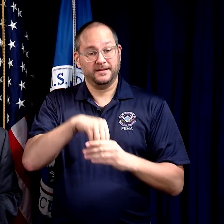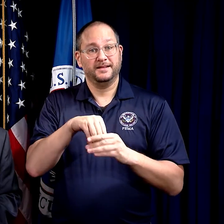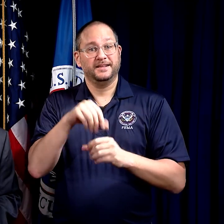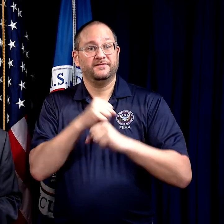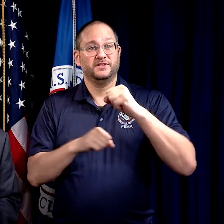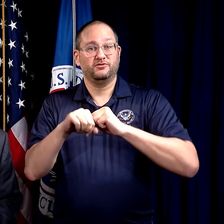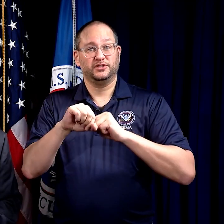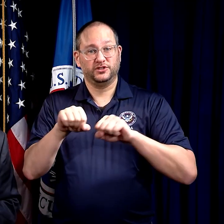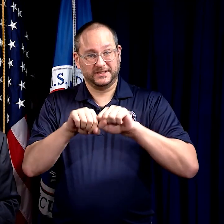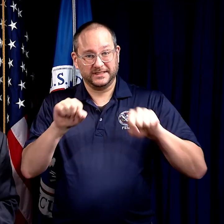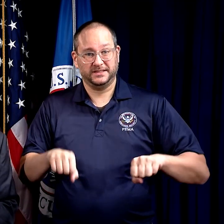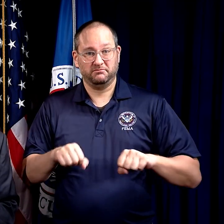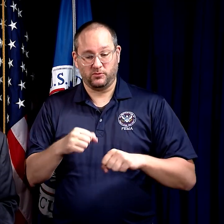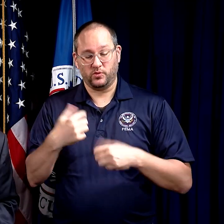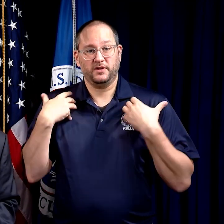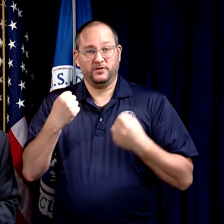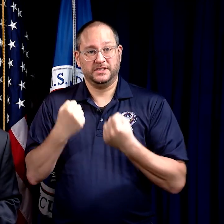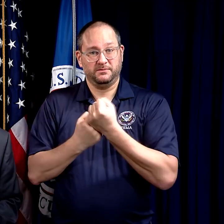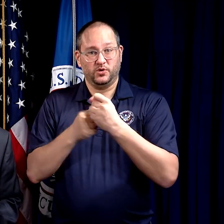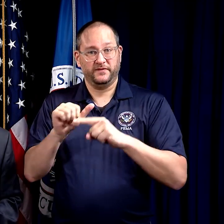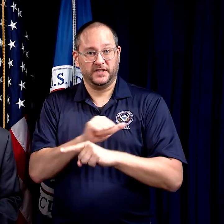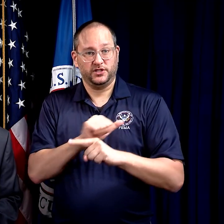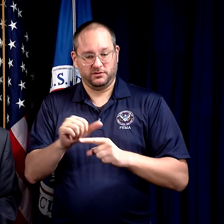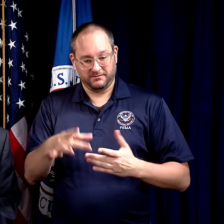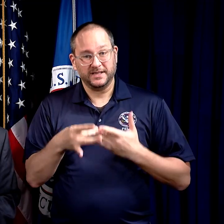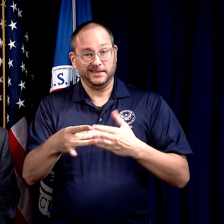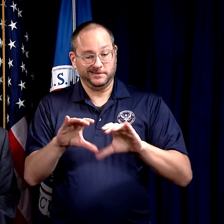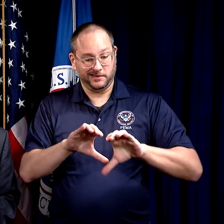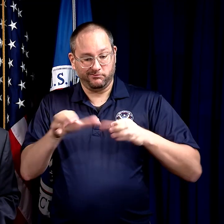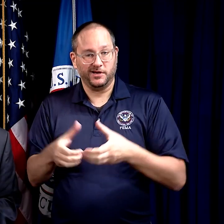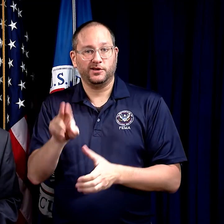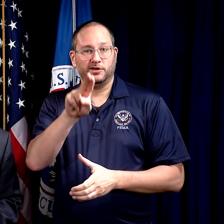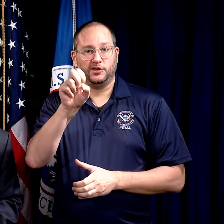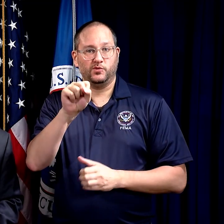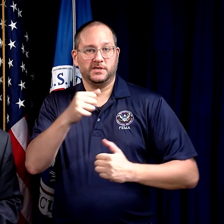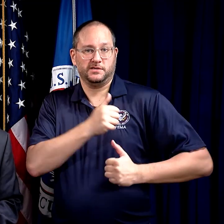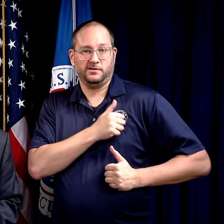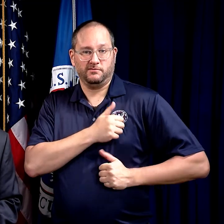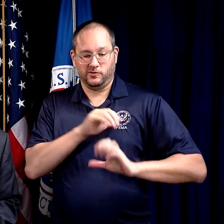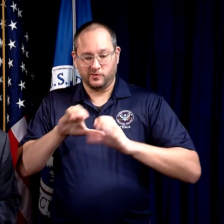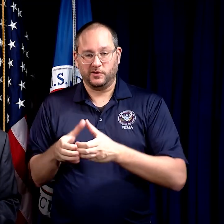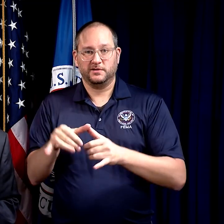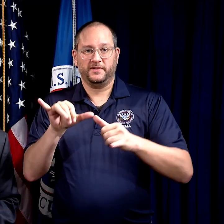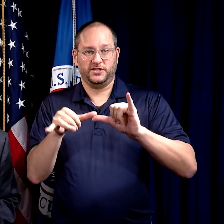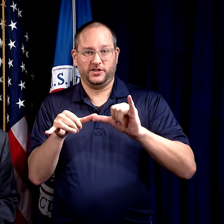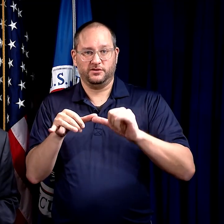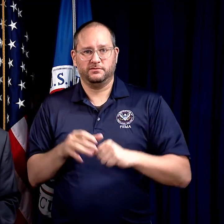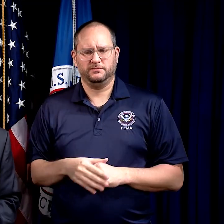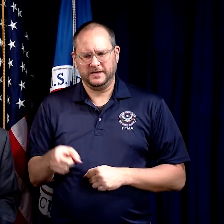The Infrastructure Systems Recovery Support Function is led by the US Army Corps of Engineers,